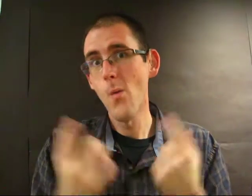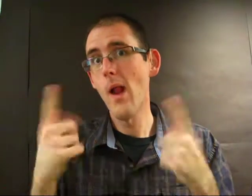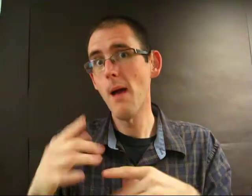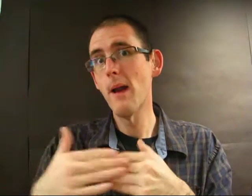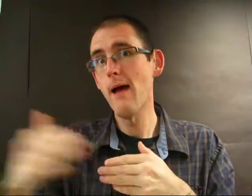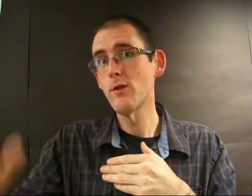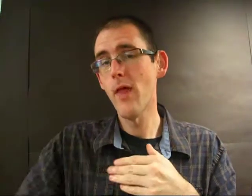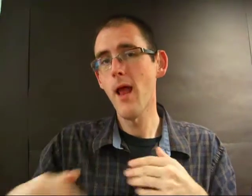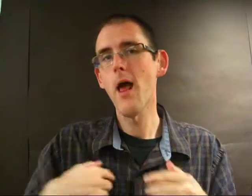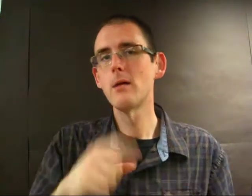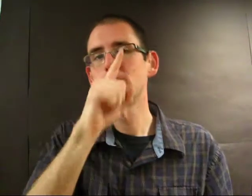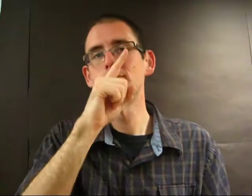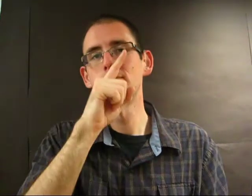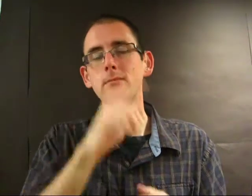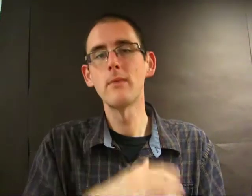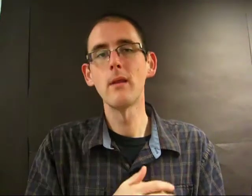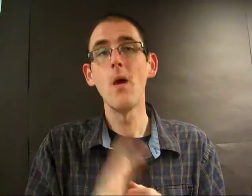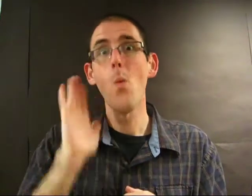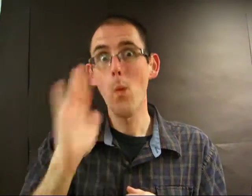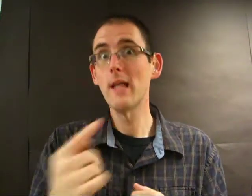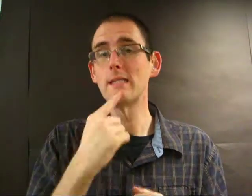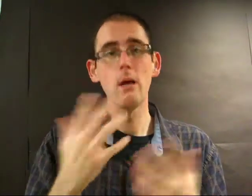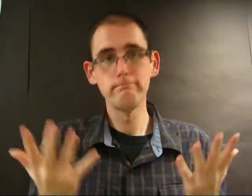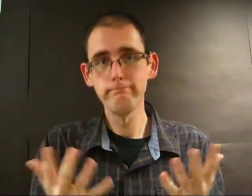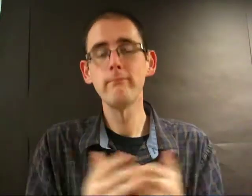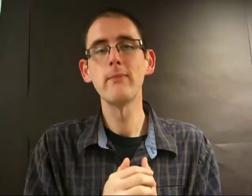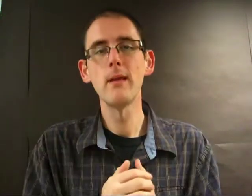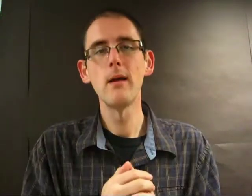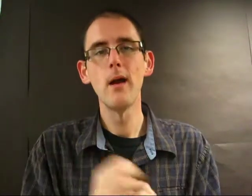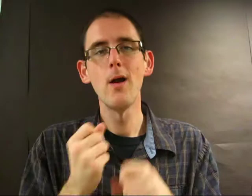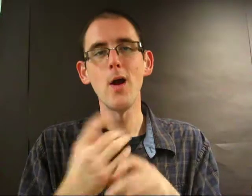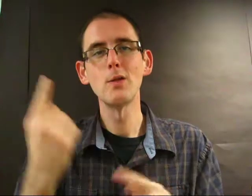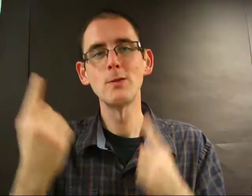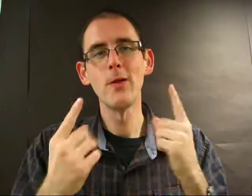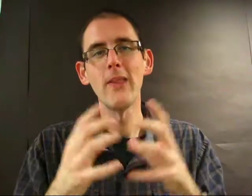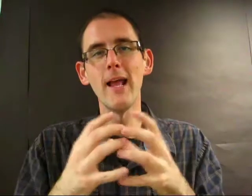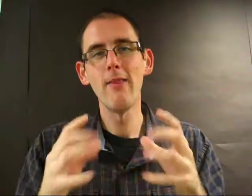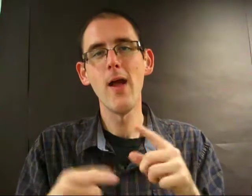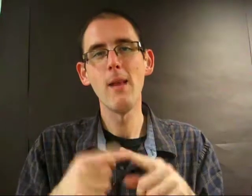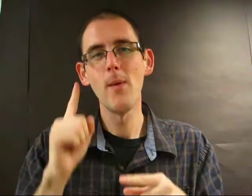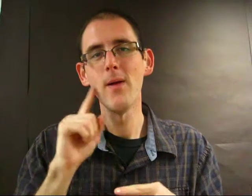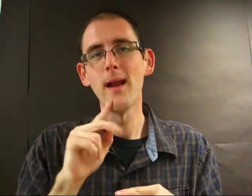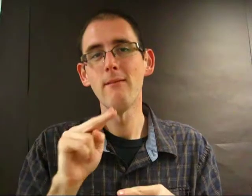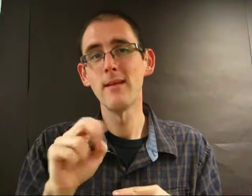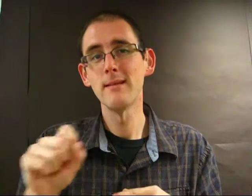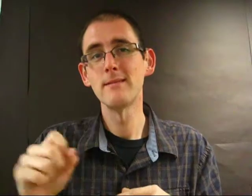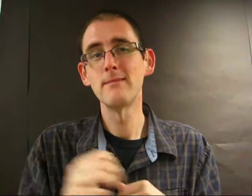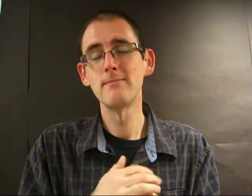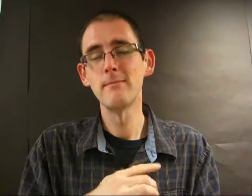And I'm not telling, nor about what happens after that. What I WILL say, though, is that it makes you think a lot about deafness.